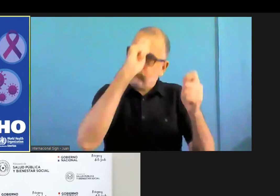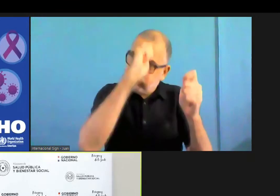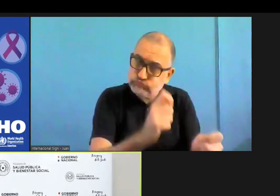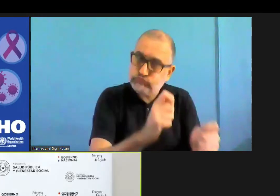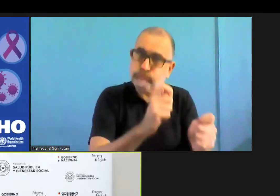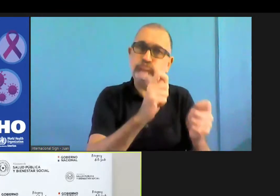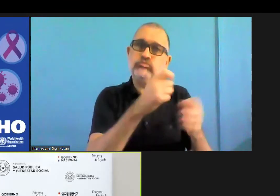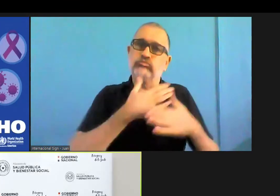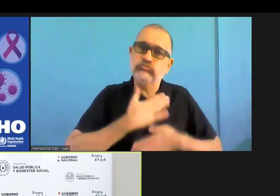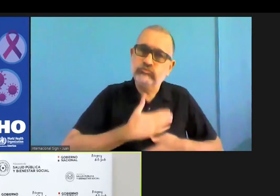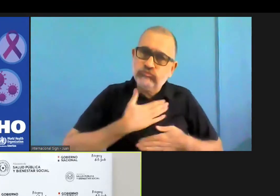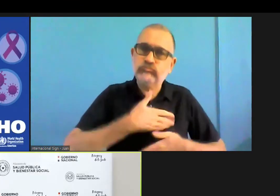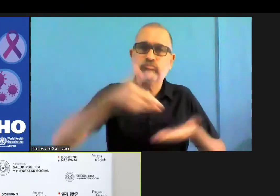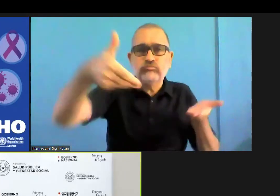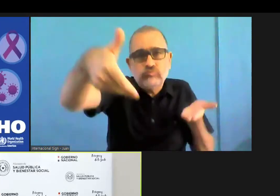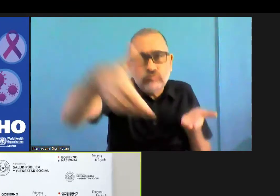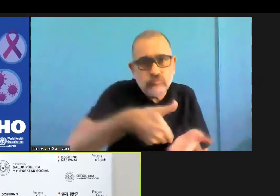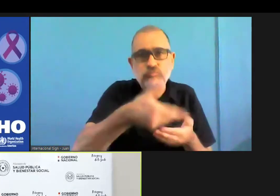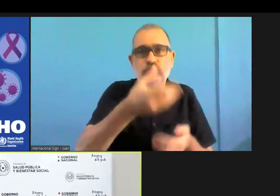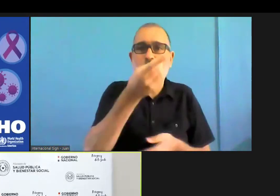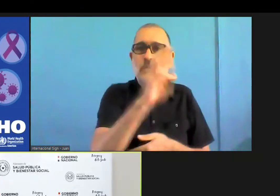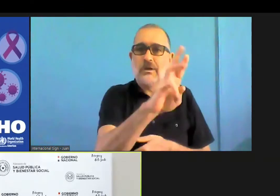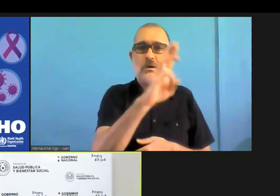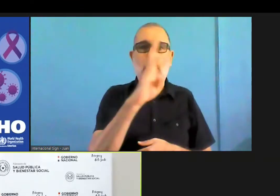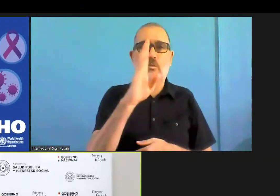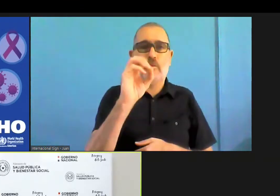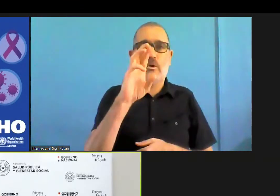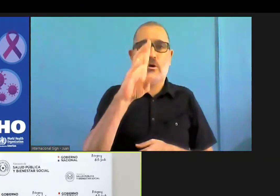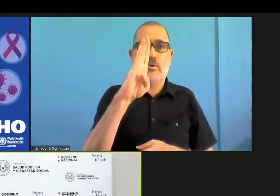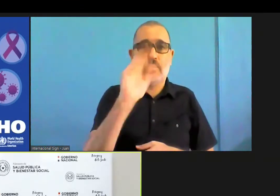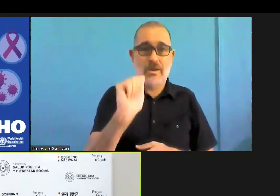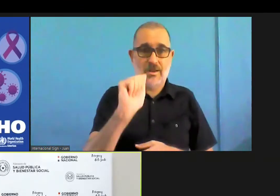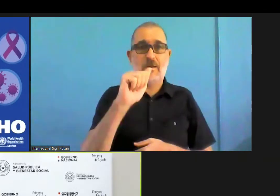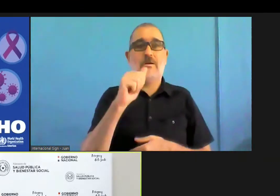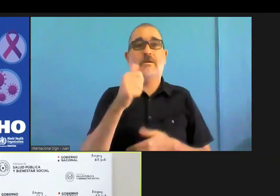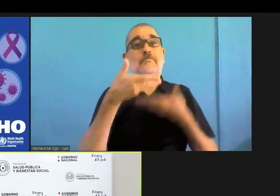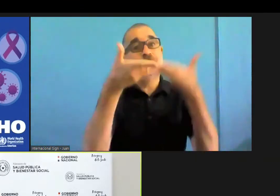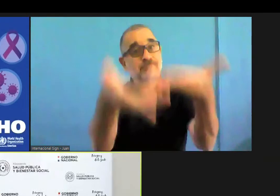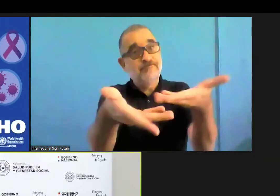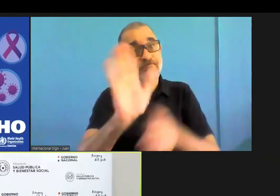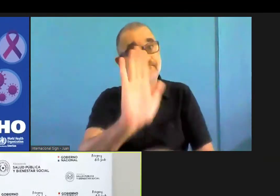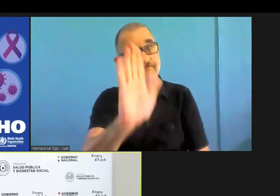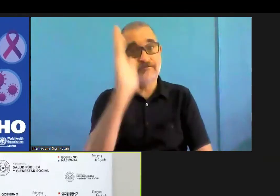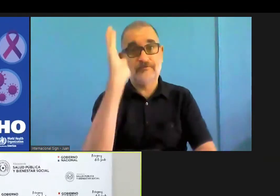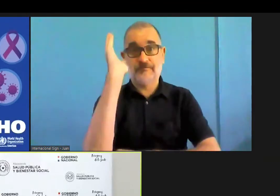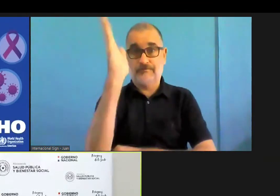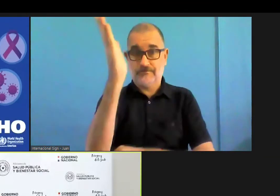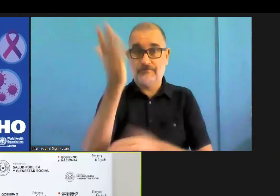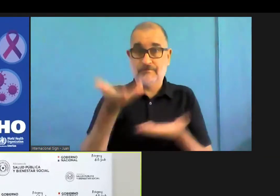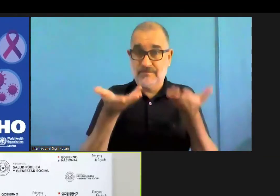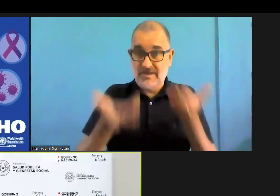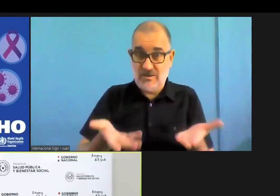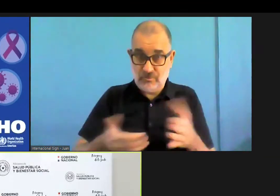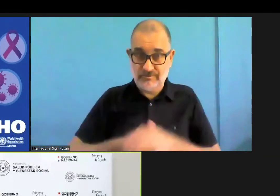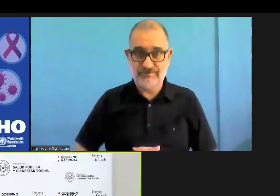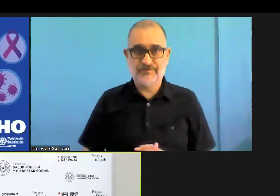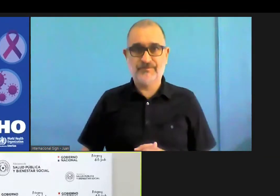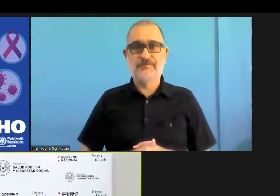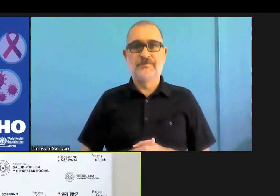Good morning. And before I'm going to introduce myself, I'm